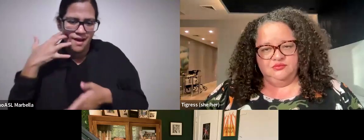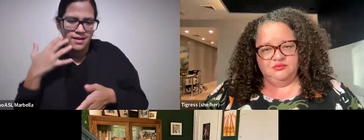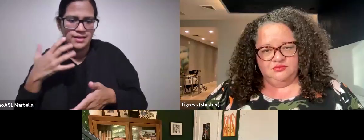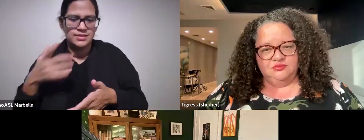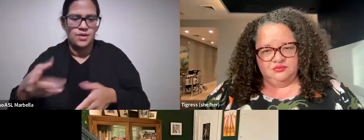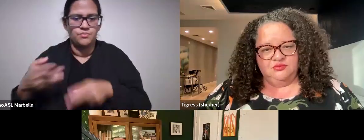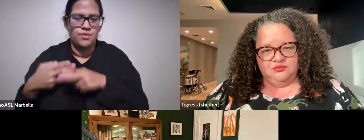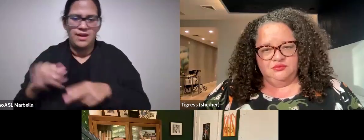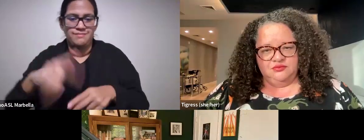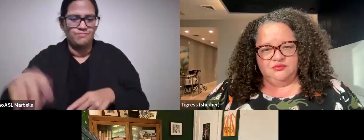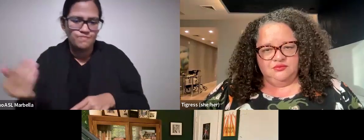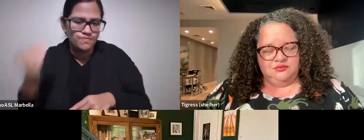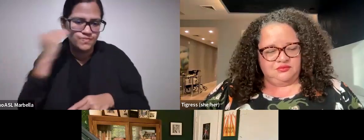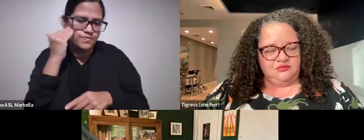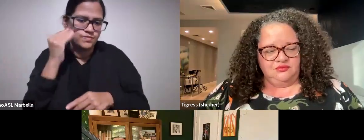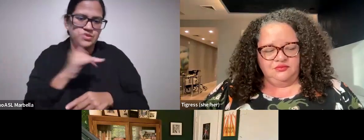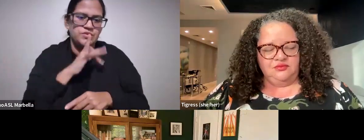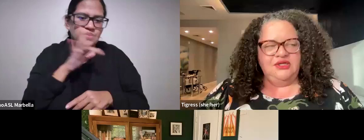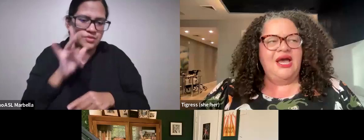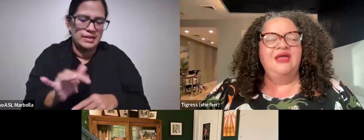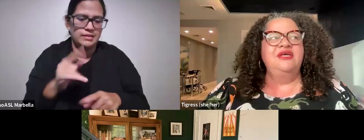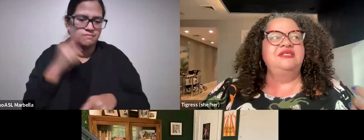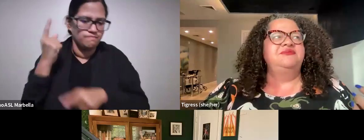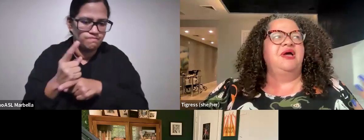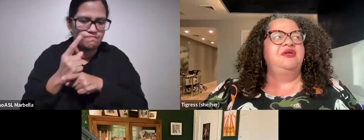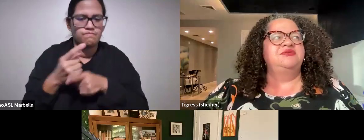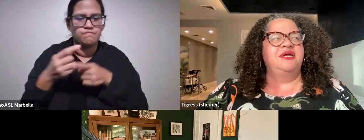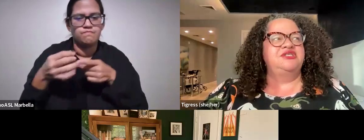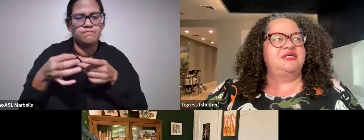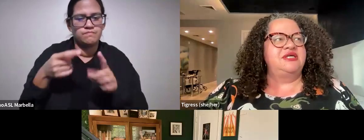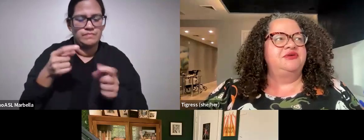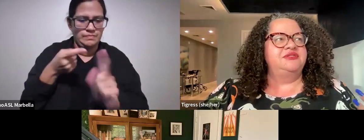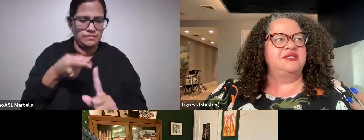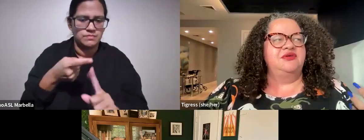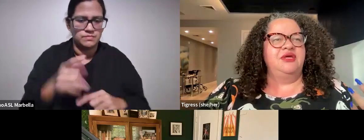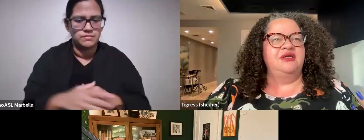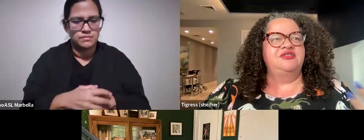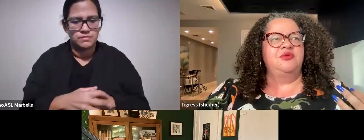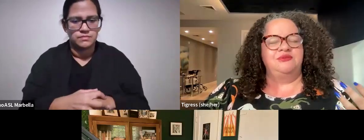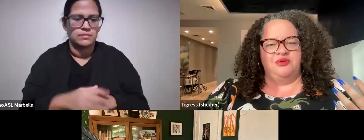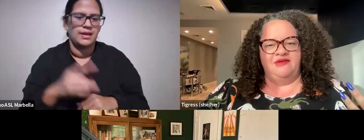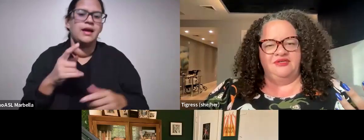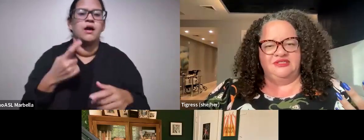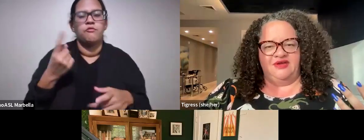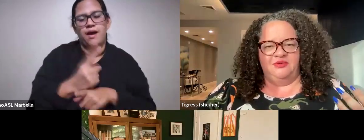That's really well put. Really, really. Well. Yeah. I think it's Reagan Chastain who said you can't show up to an evidence fight